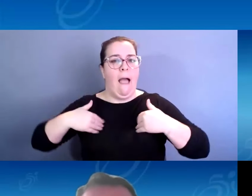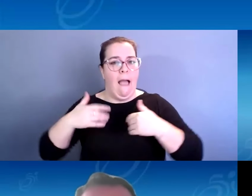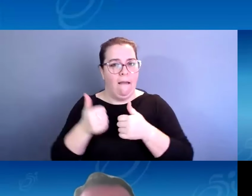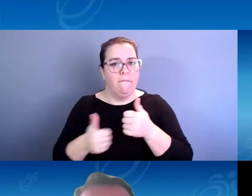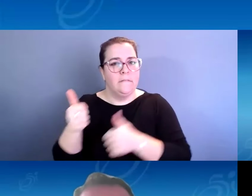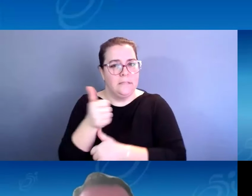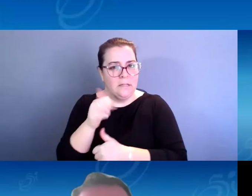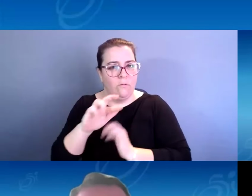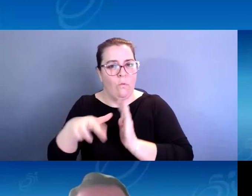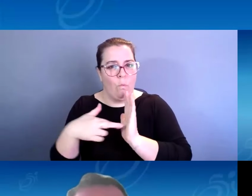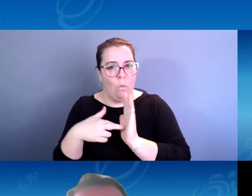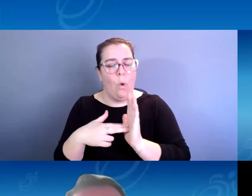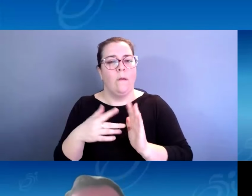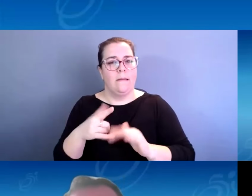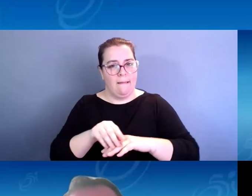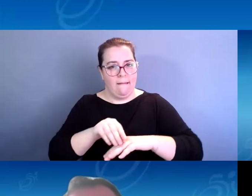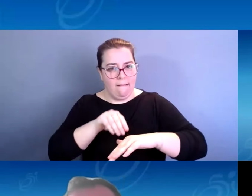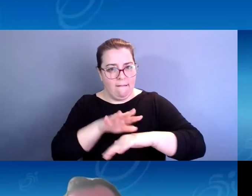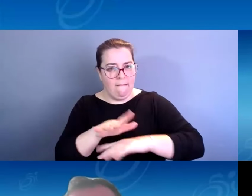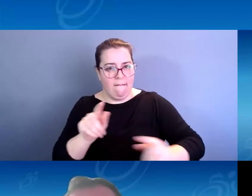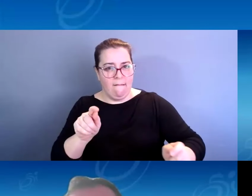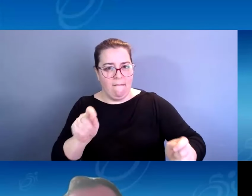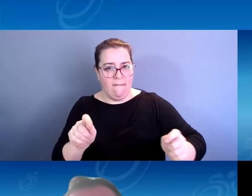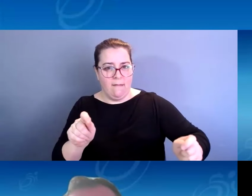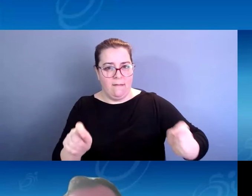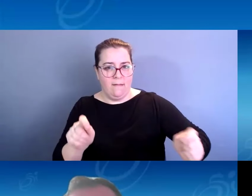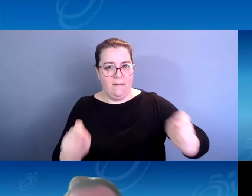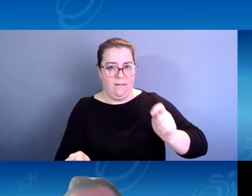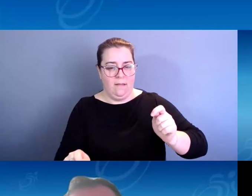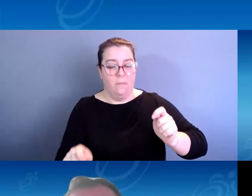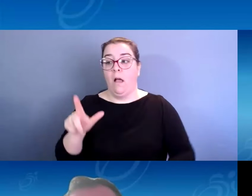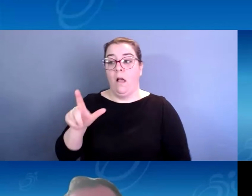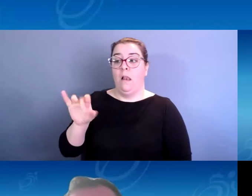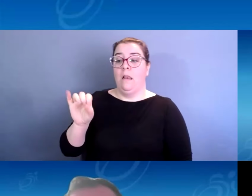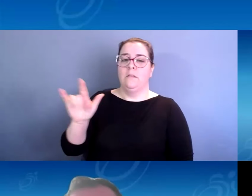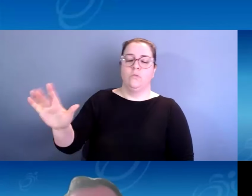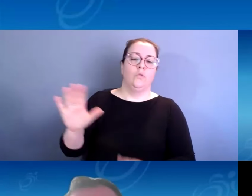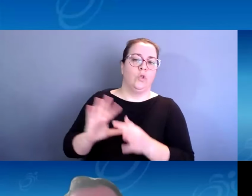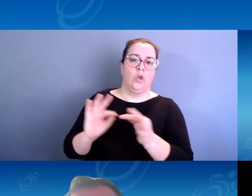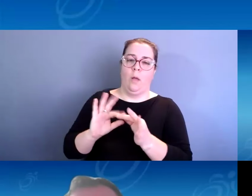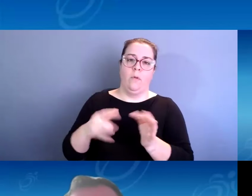Right. And, and I think Lisa said that you need that representation at all levels in order to drive culture change.